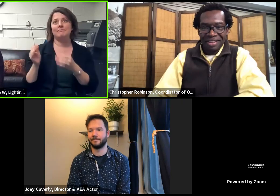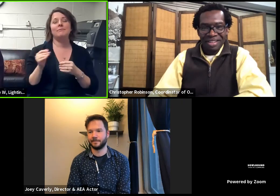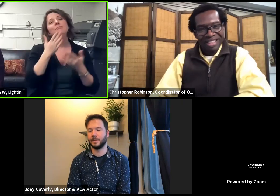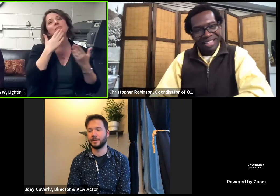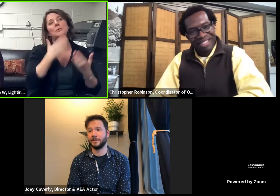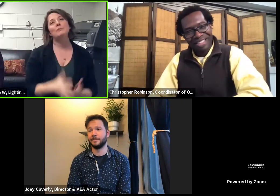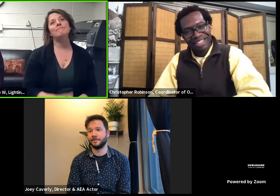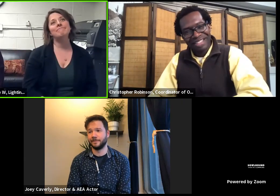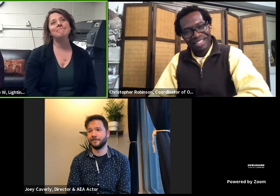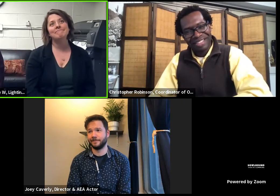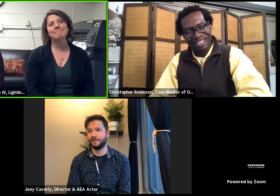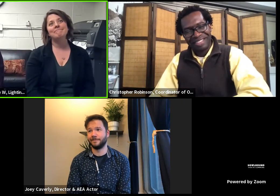so thank you so much.